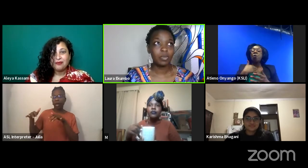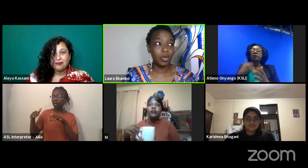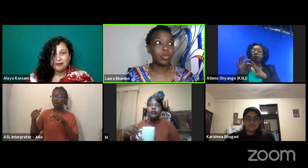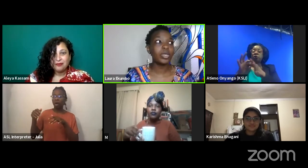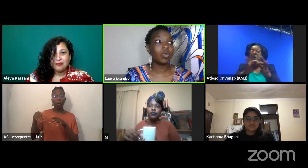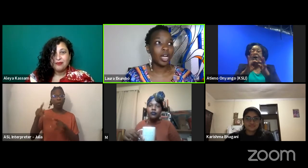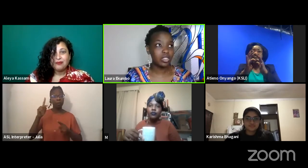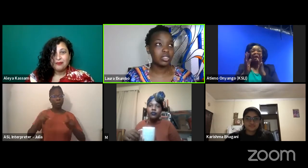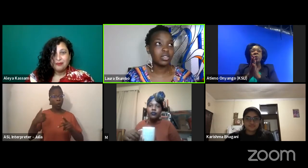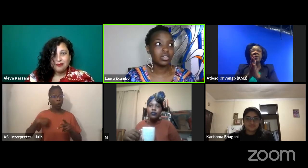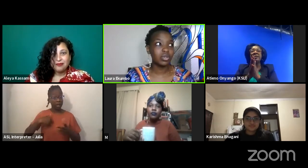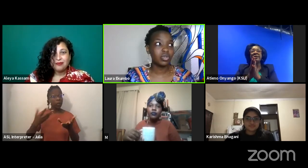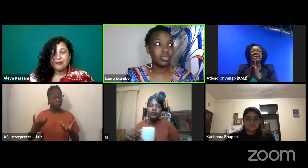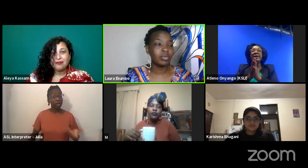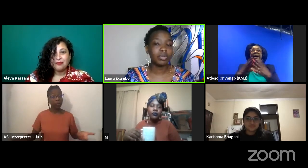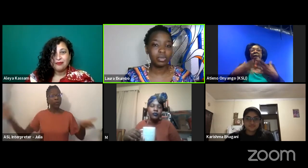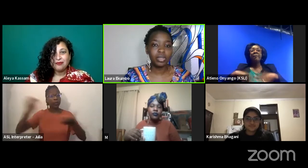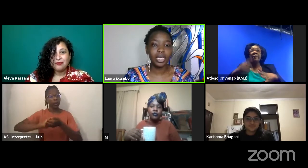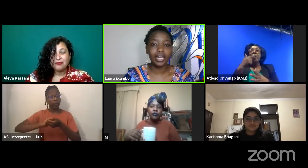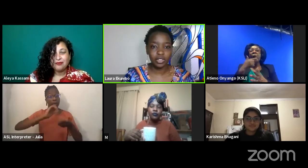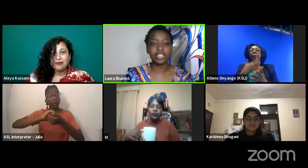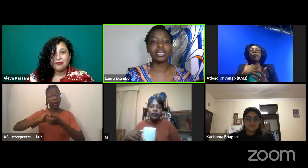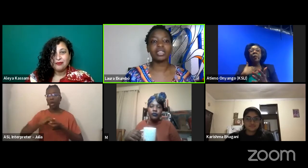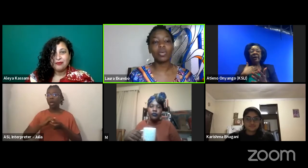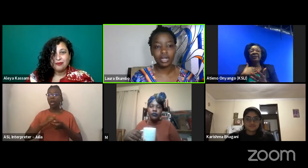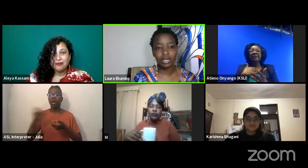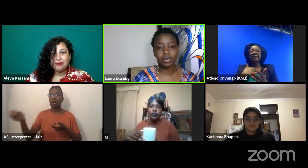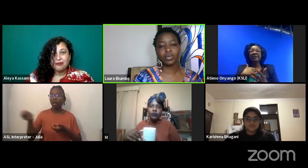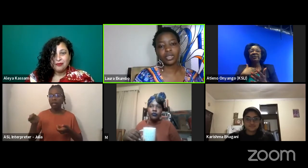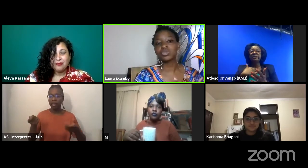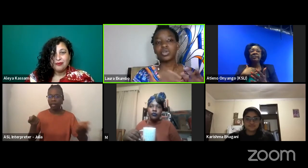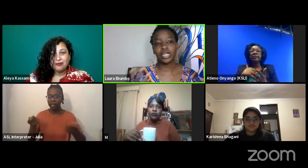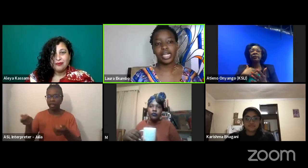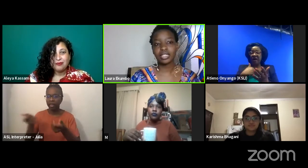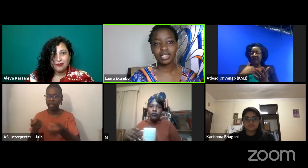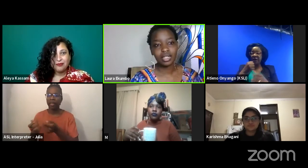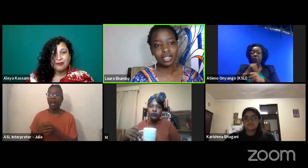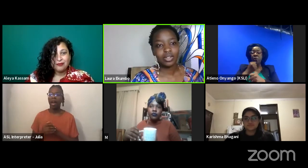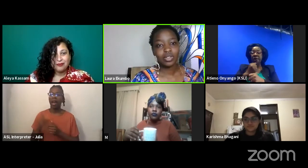the people we want to imbue the energy in the work we want to create.